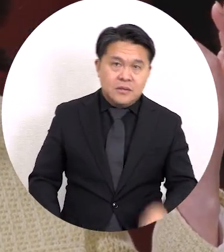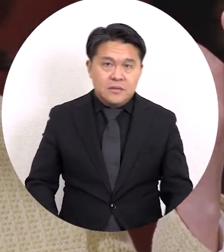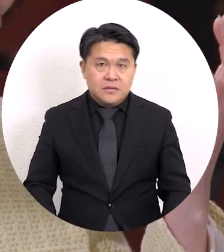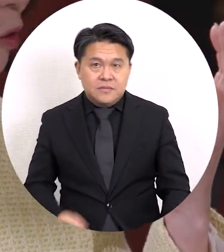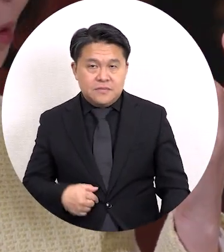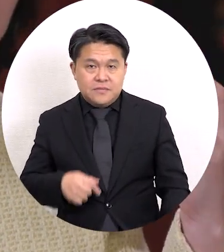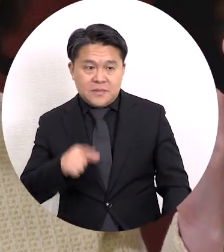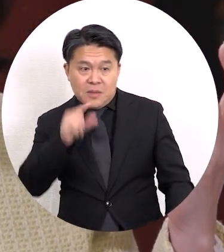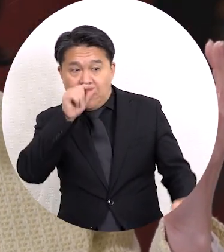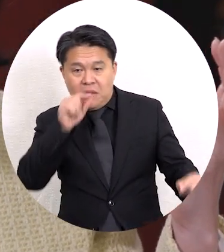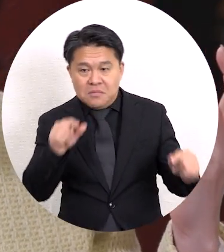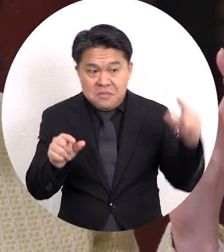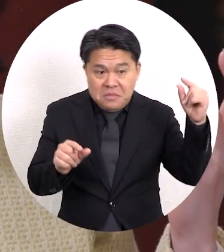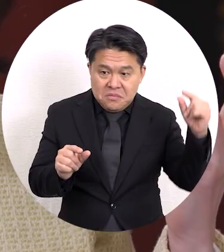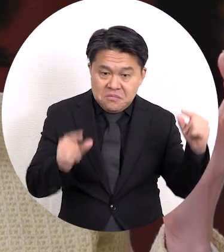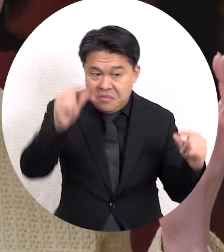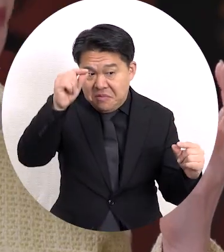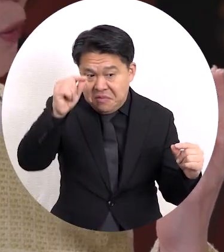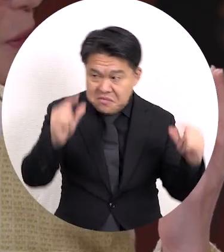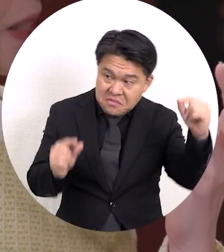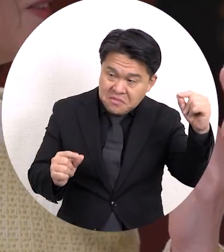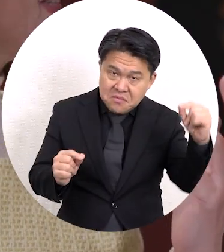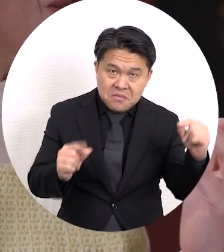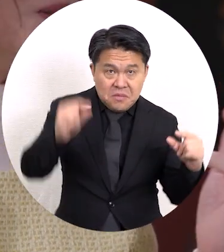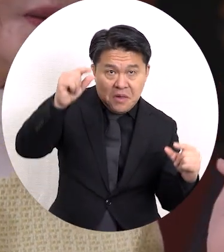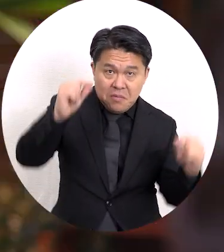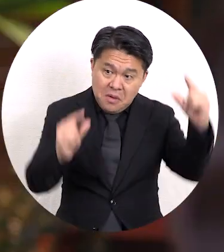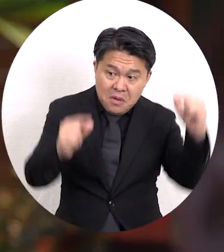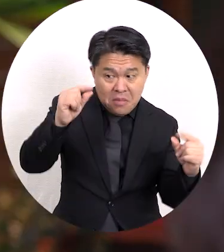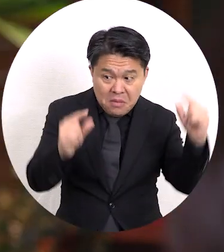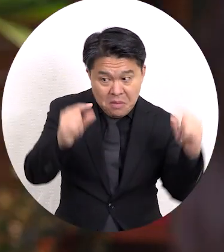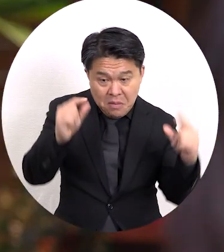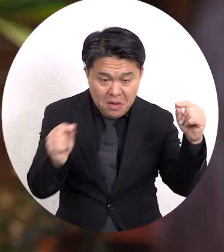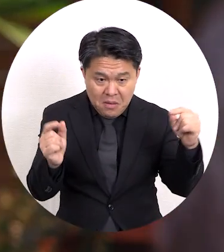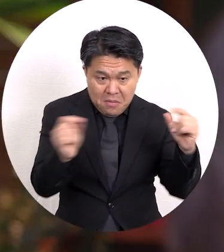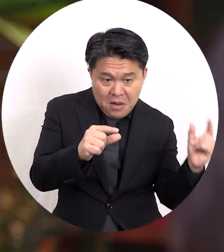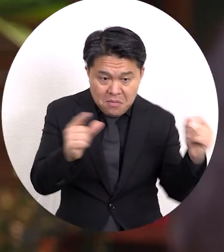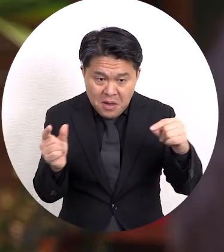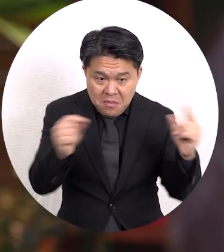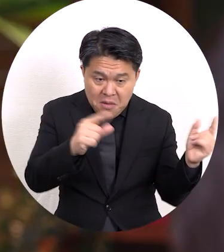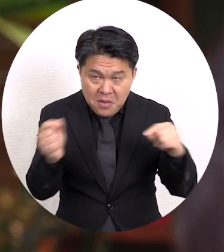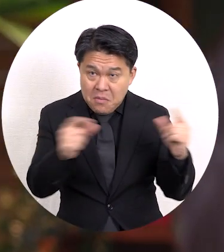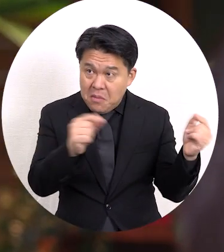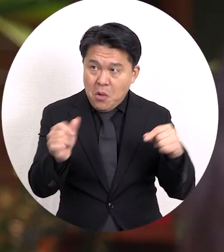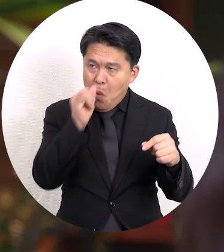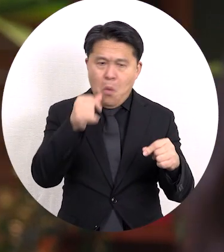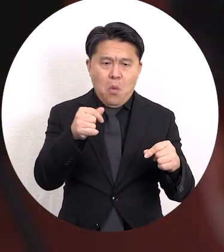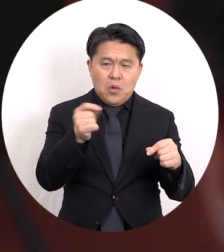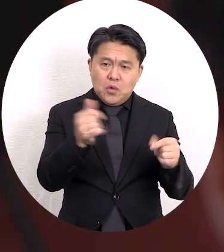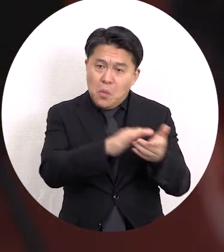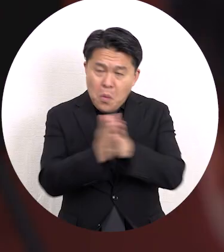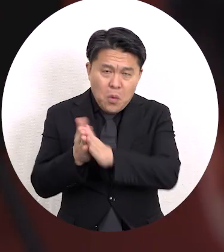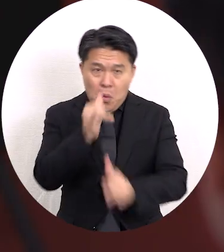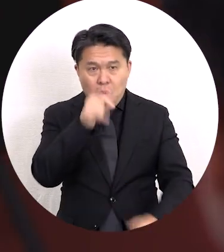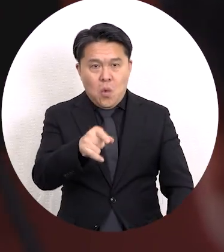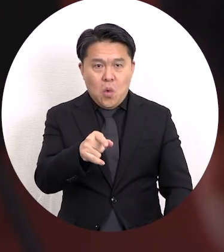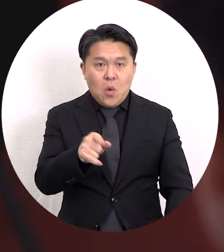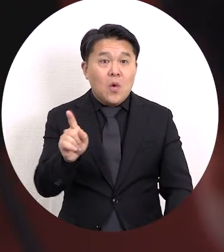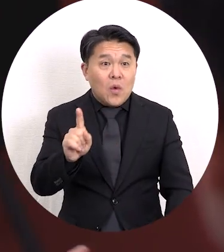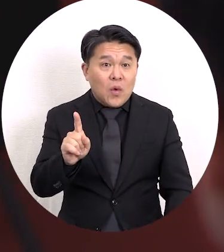and then they respond, transforming it in their own way, they even interpret and modify it. This pattern learning occurs,